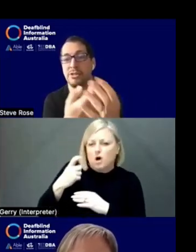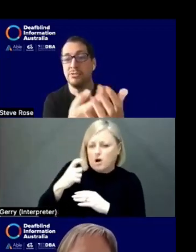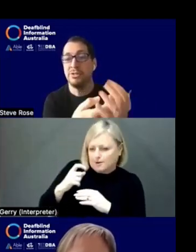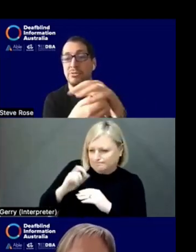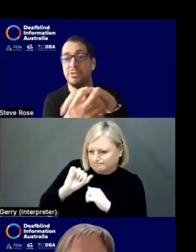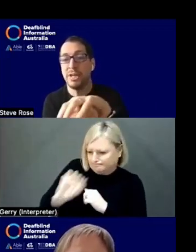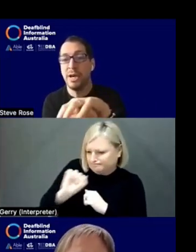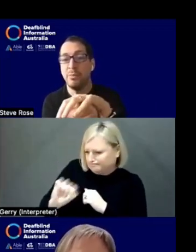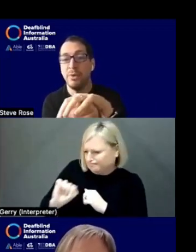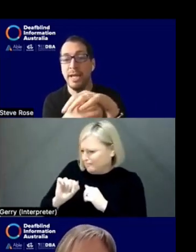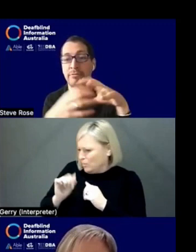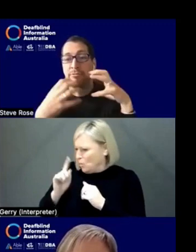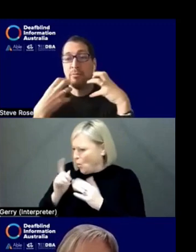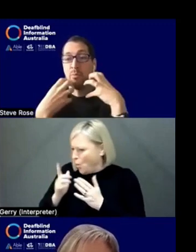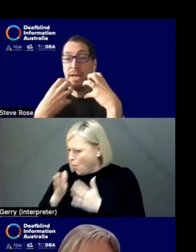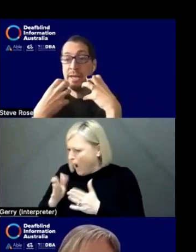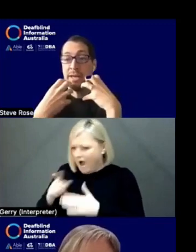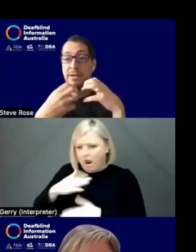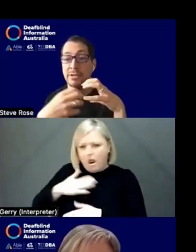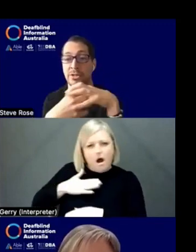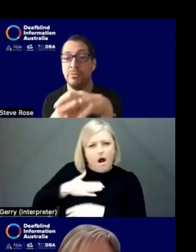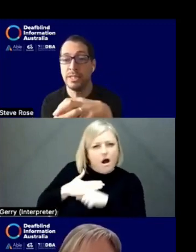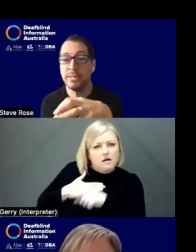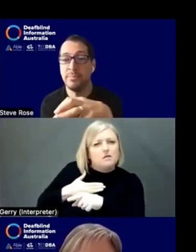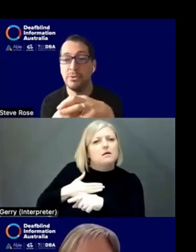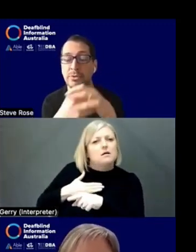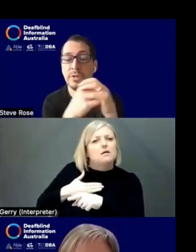child to come away from where they are to explore.